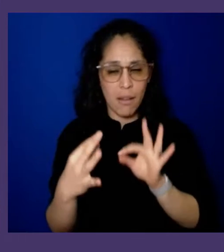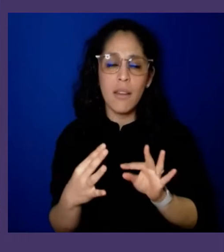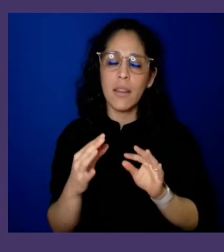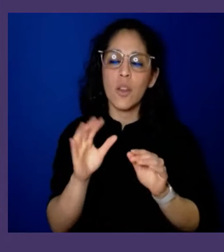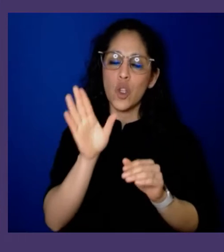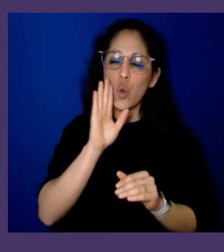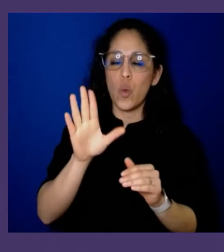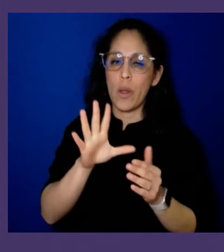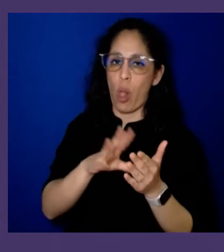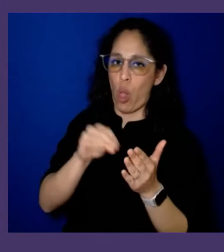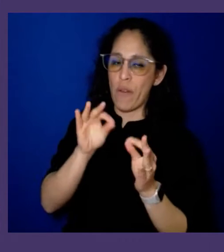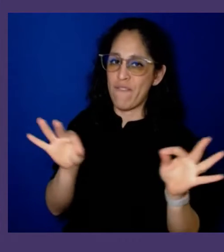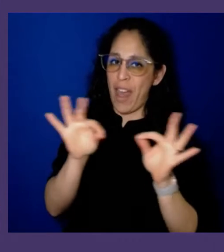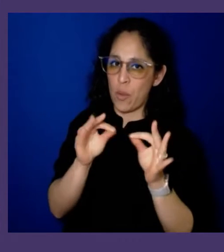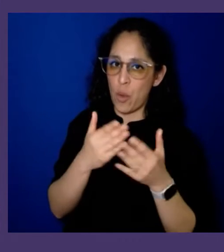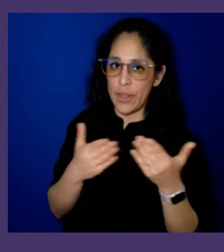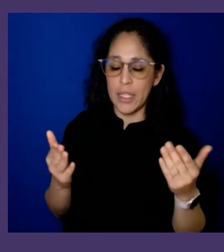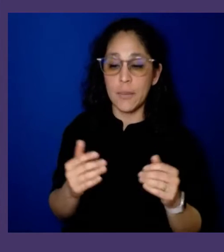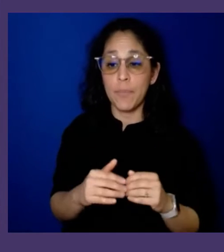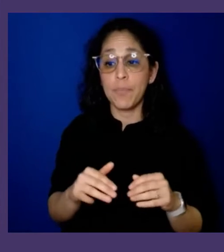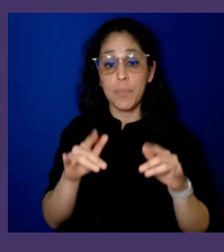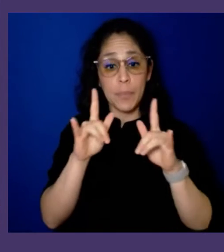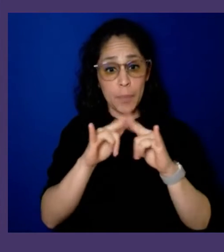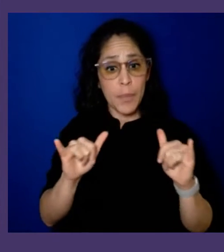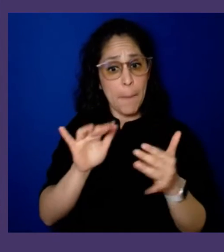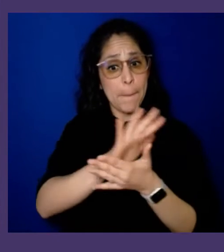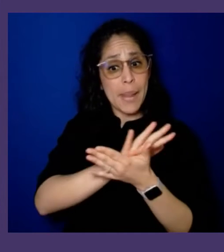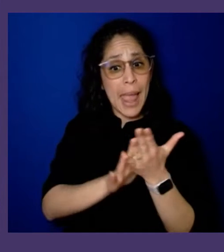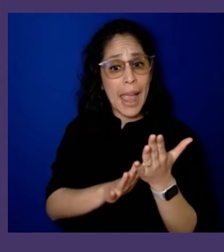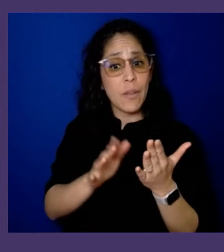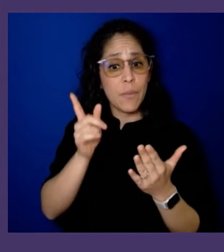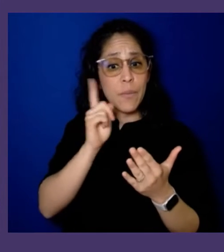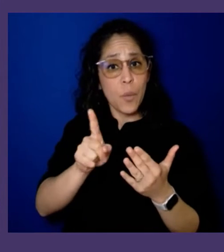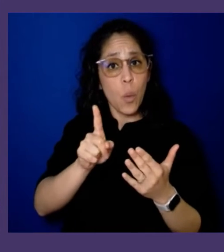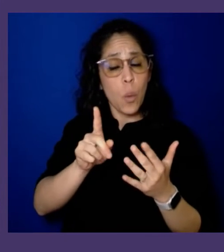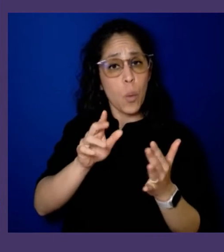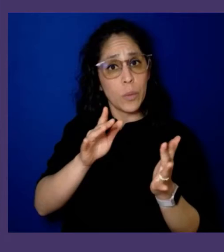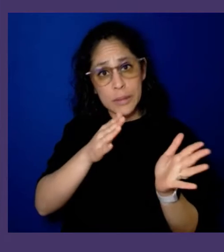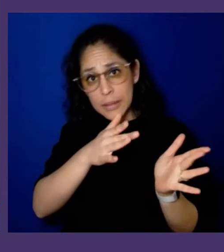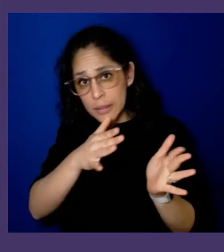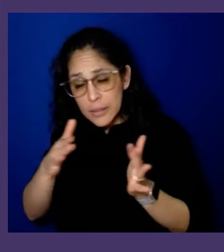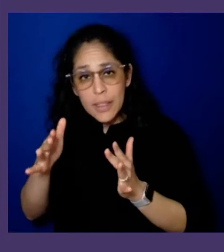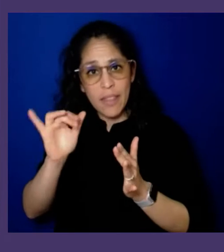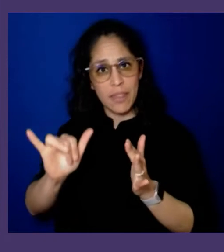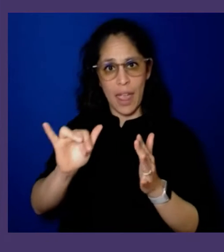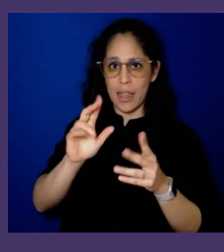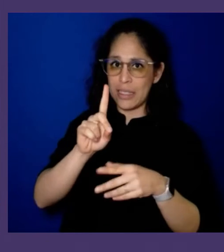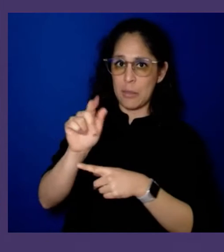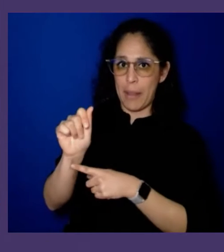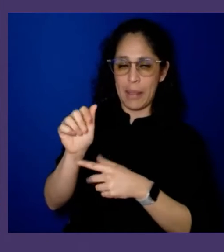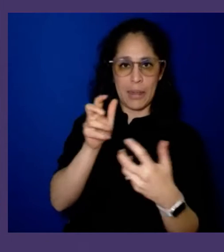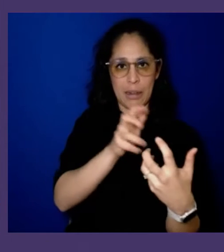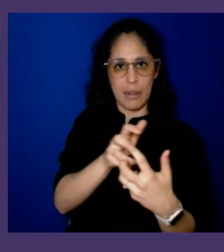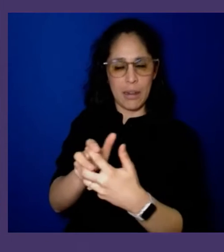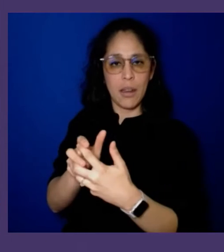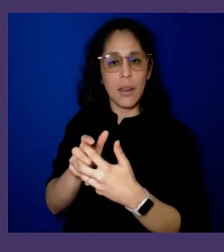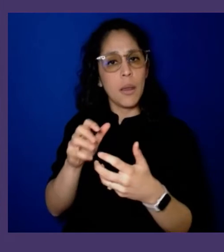for design for cognitive disabilities is important. This doesn't happen by mistake. It's very much an intentional consideration.